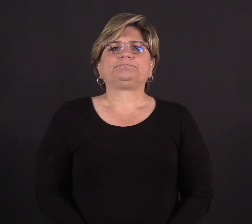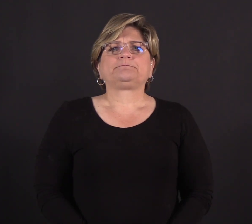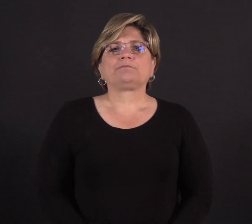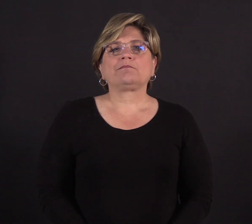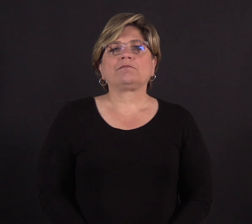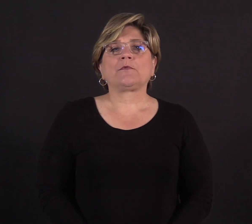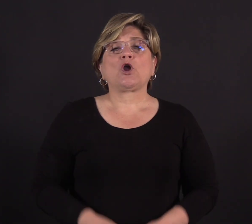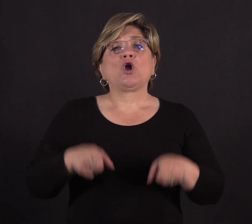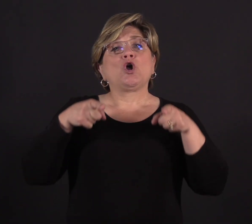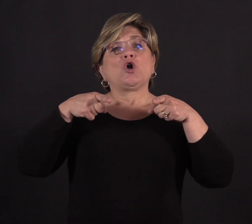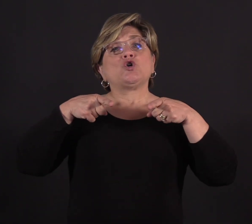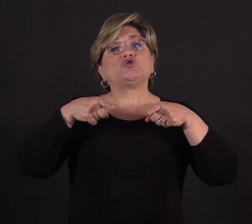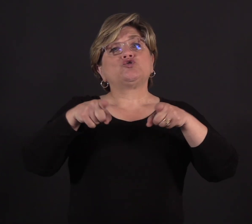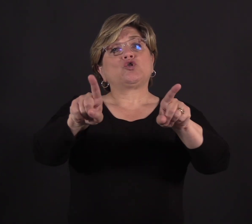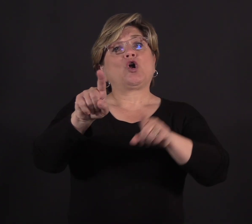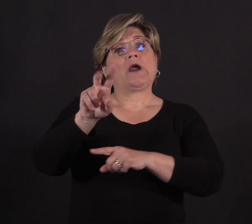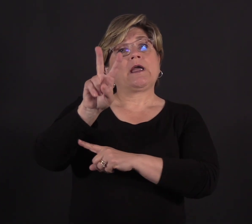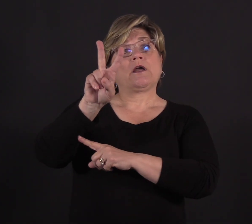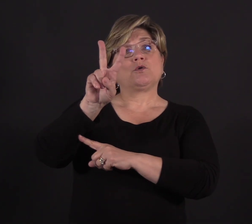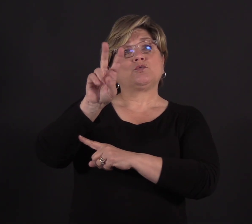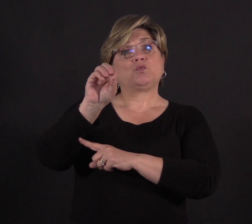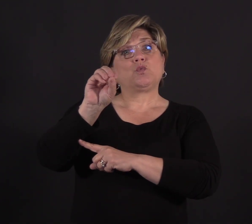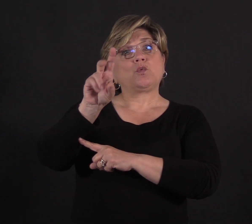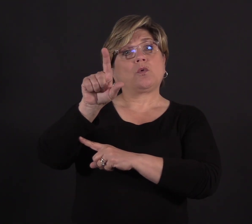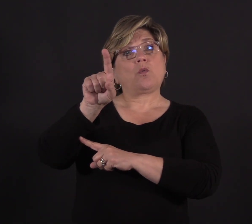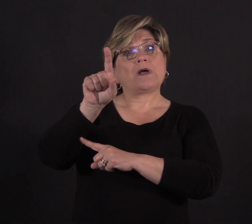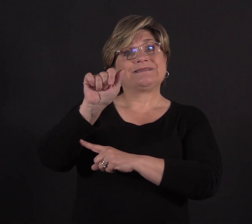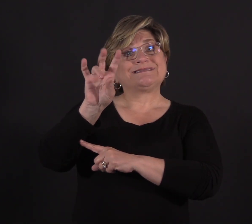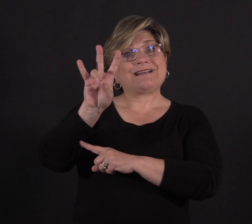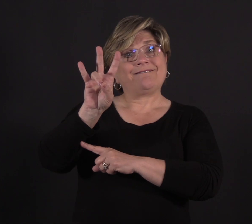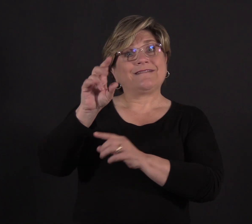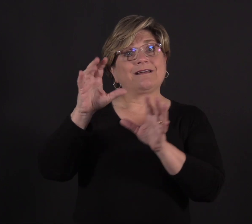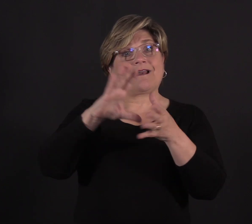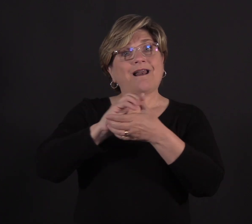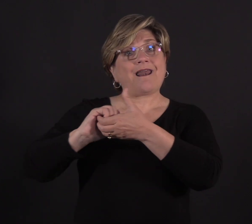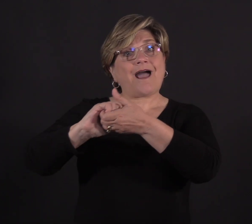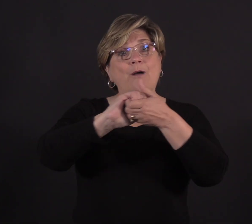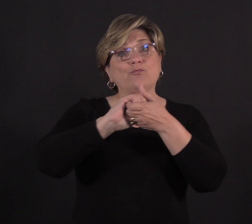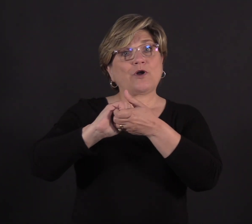During the 2017 Collaborative Experience Conference,